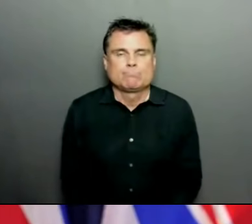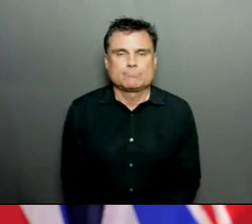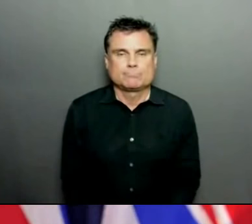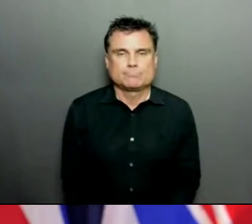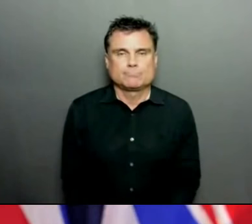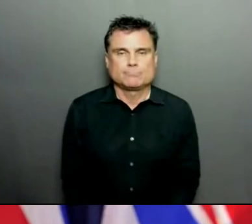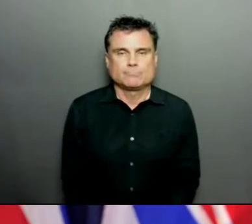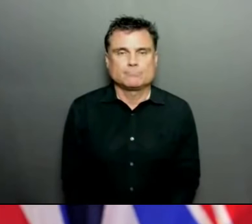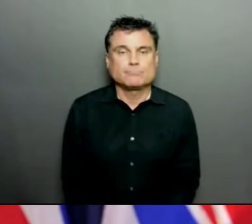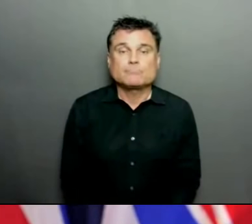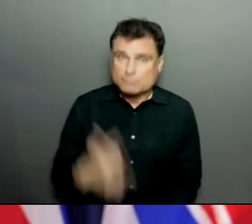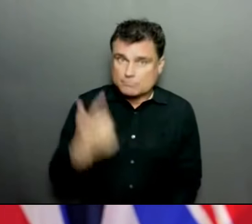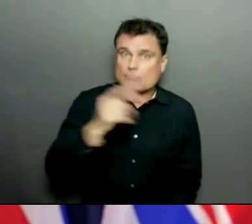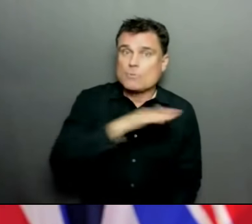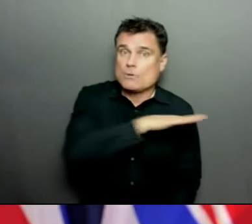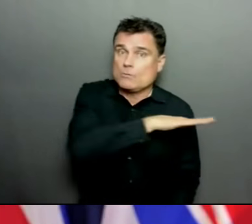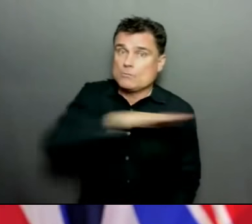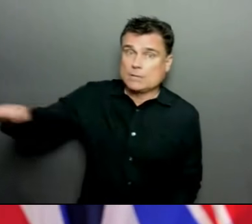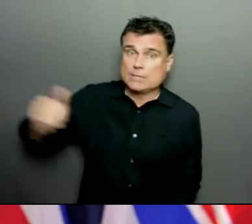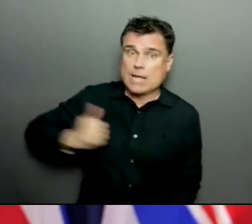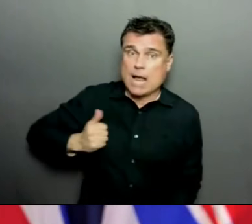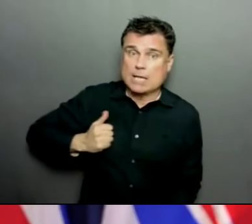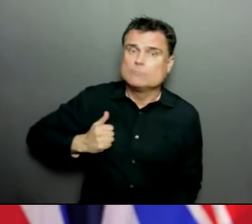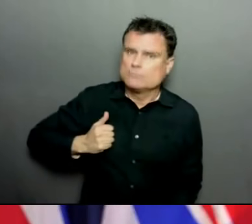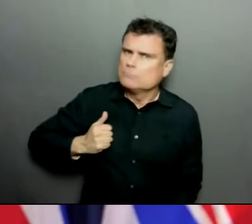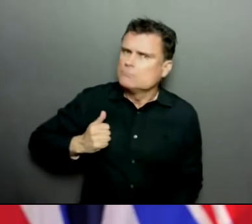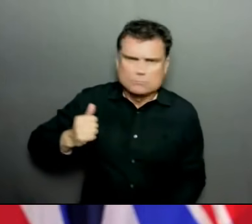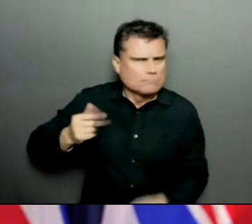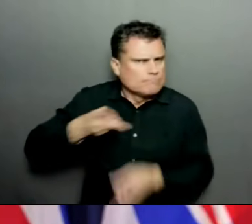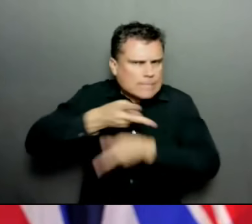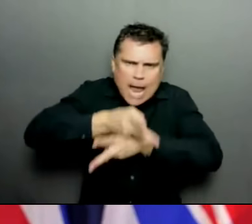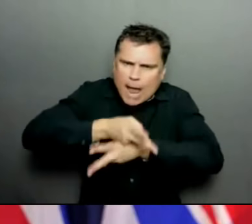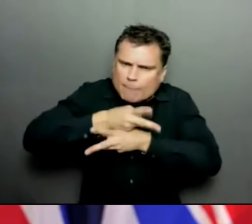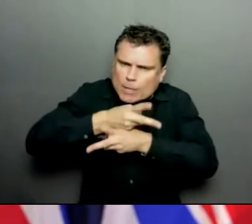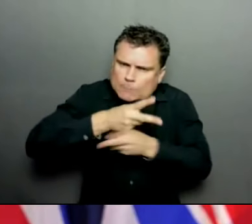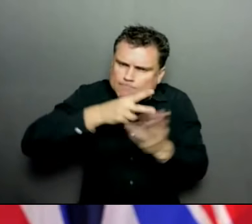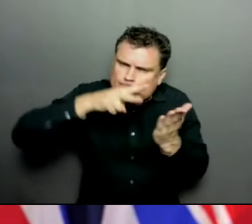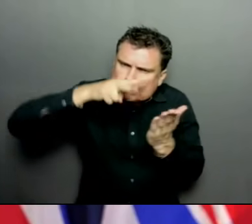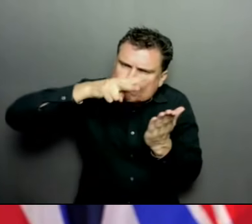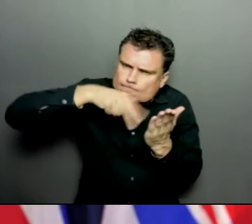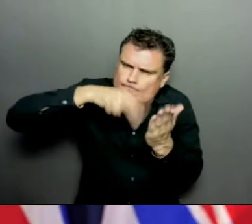America. They are taking it a different step, shall we say, take a step back